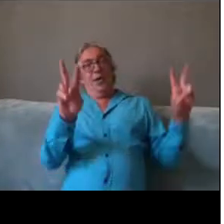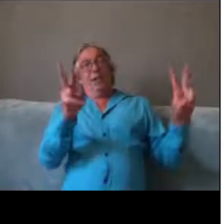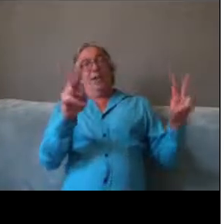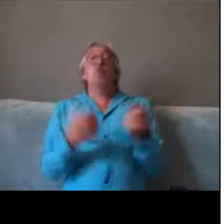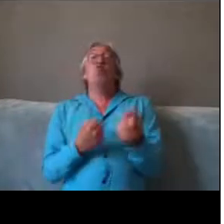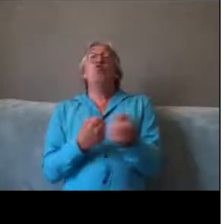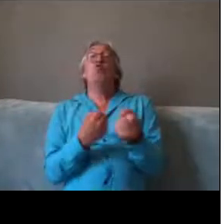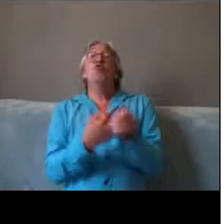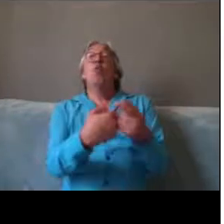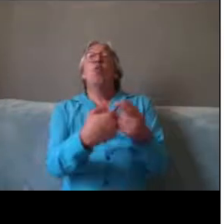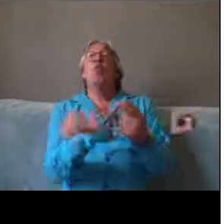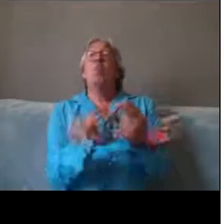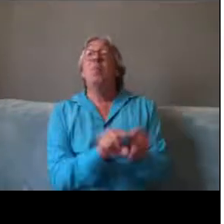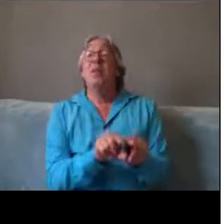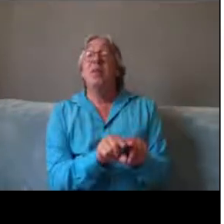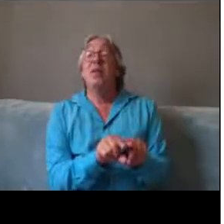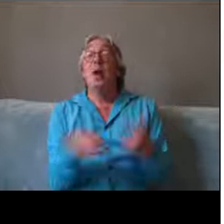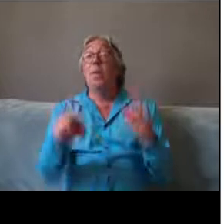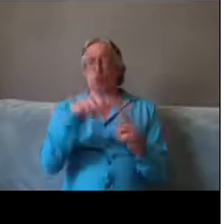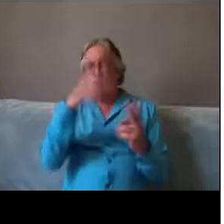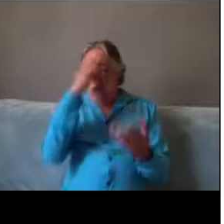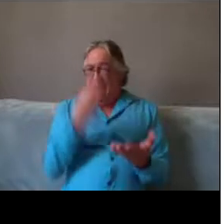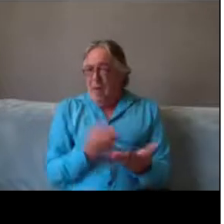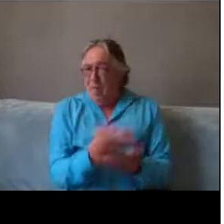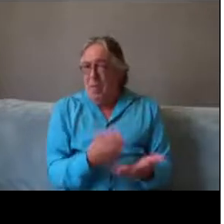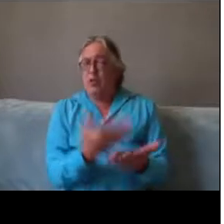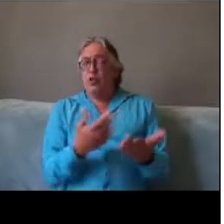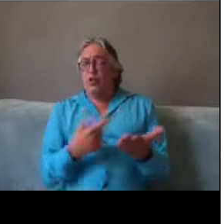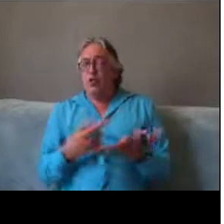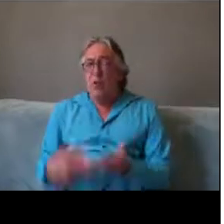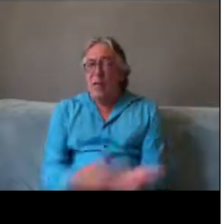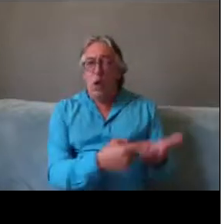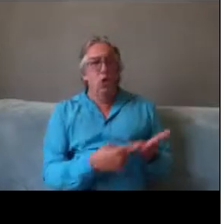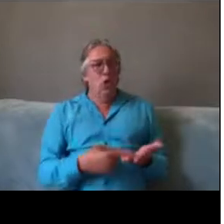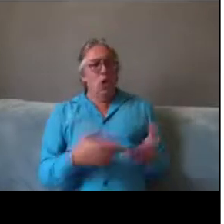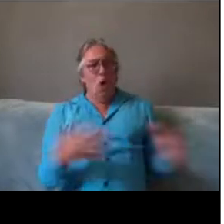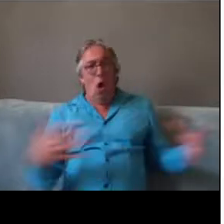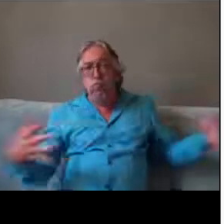Dominique, which are the barriers? If they made this inclusive strategy